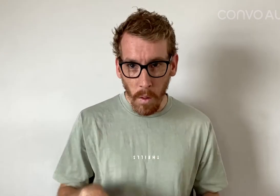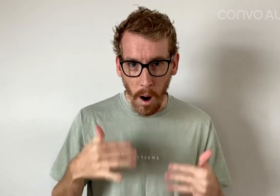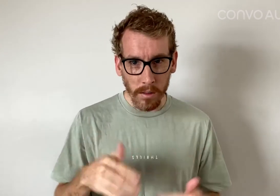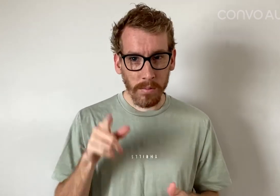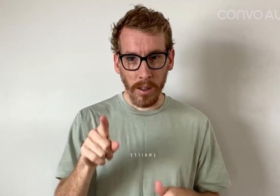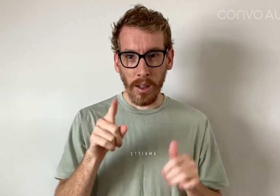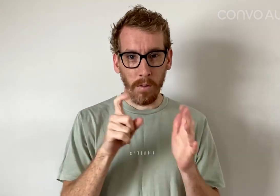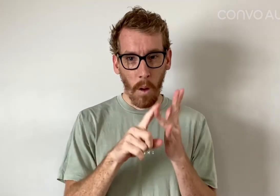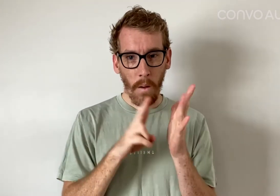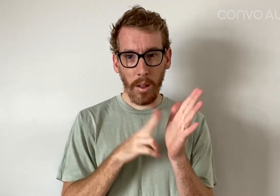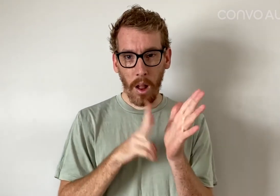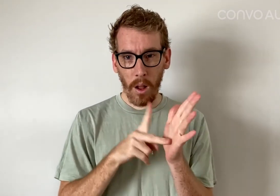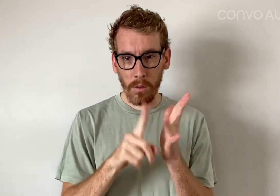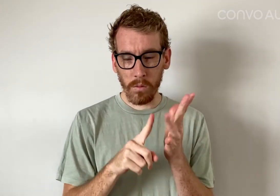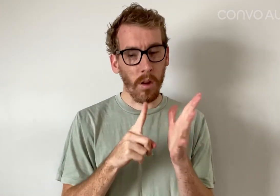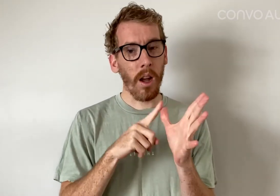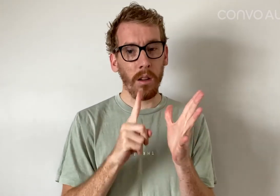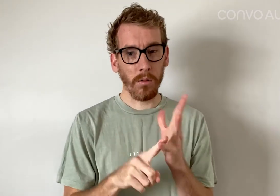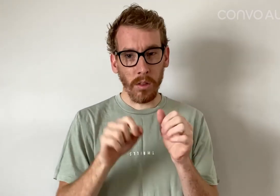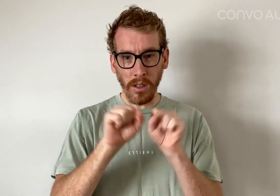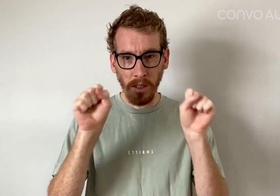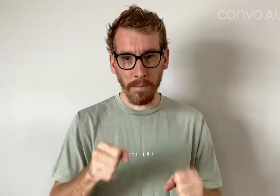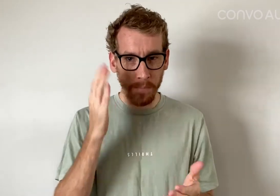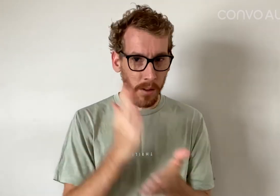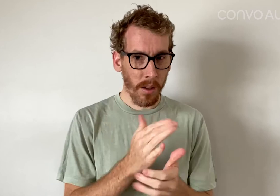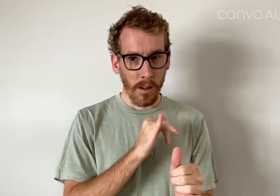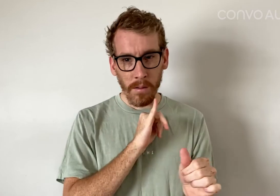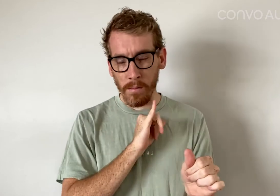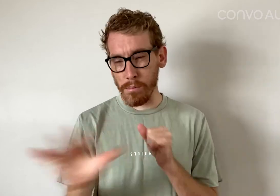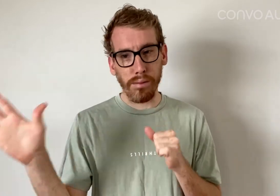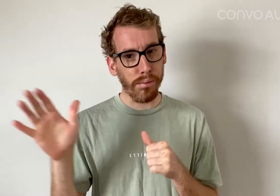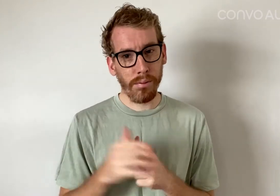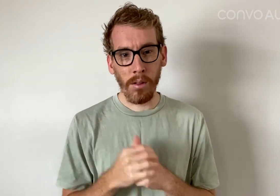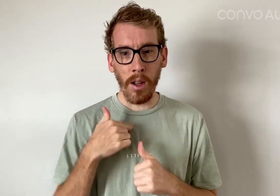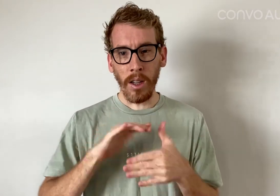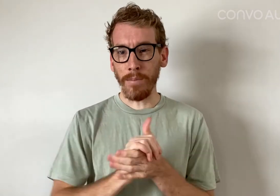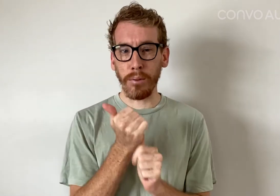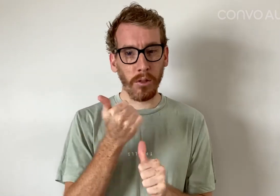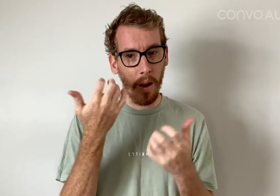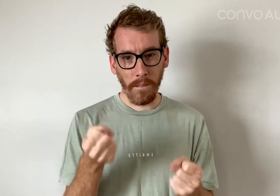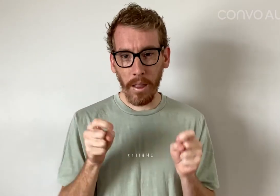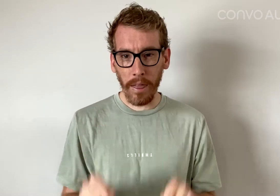Amazing! Convo Australia is brilliant, I am glad to have that.